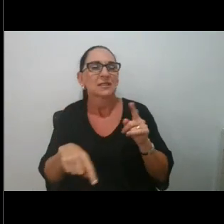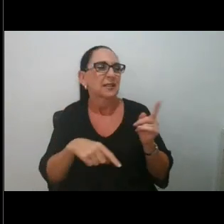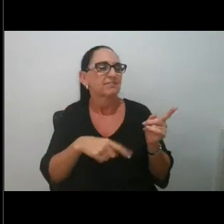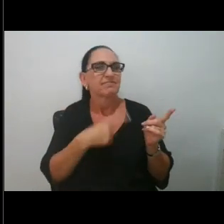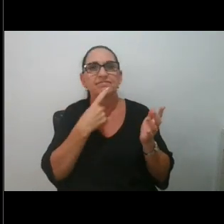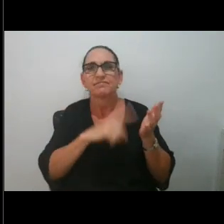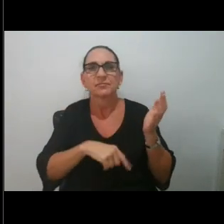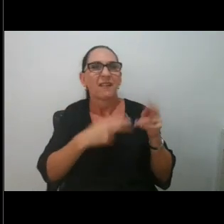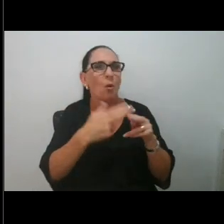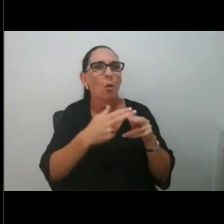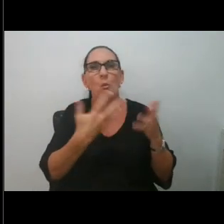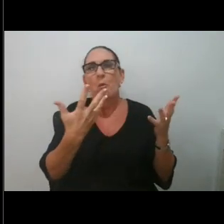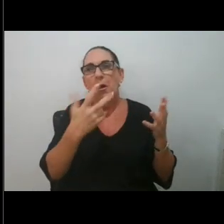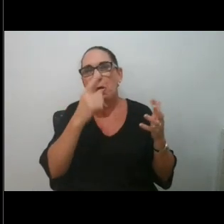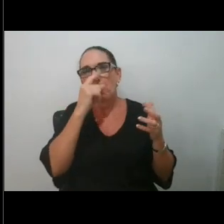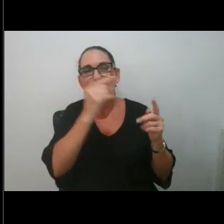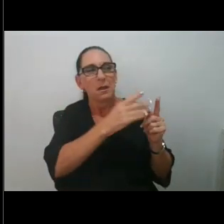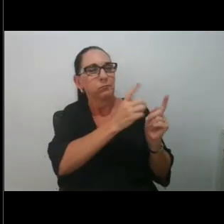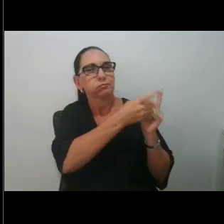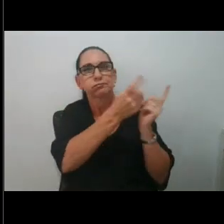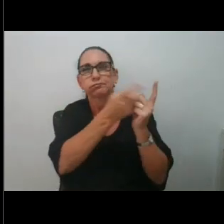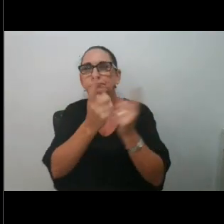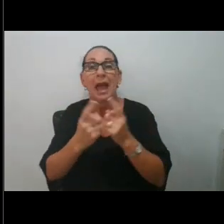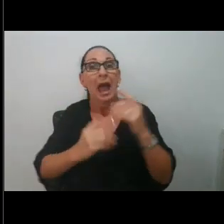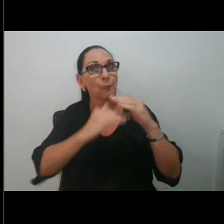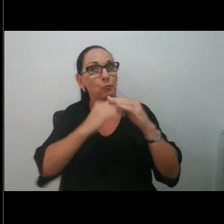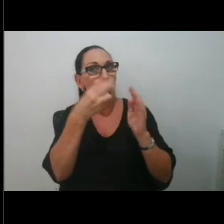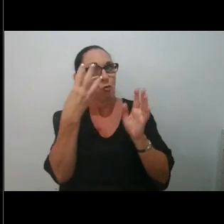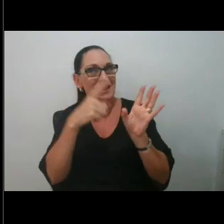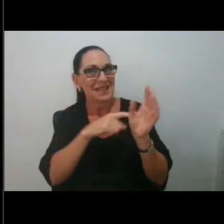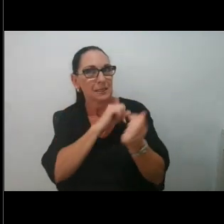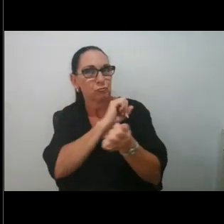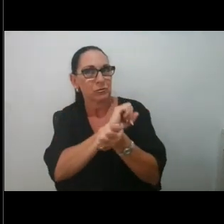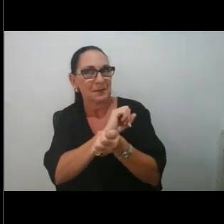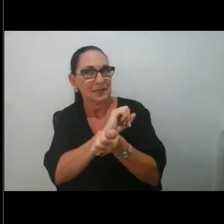to three years imprisonment so drug court has a special provision to be able to give people